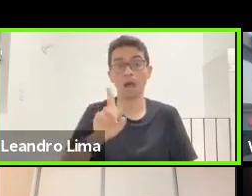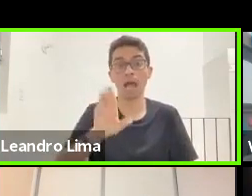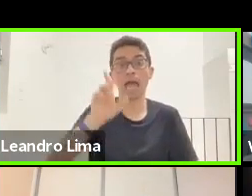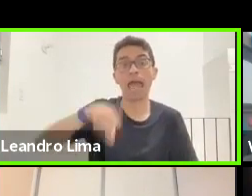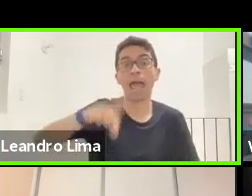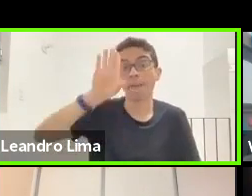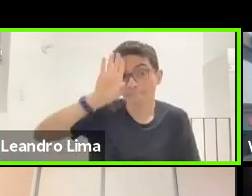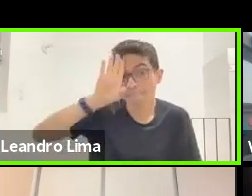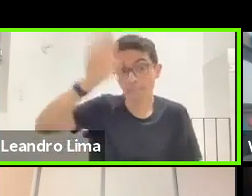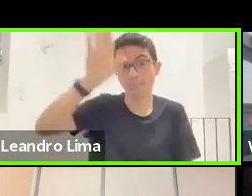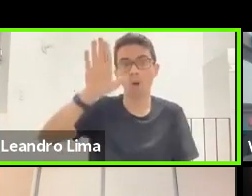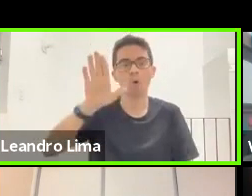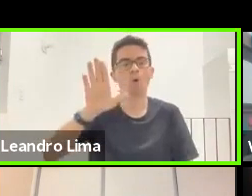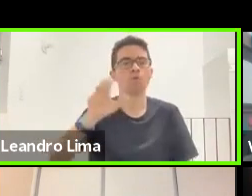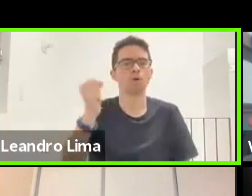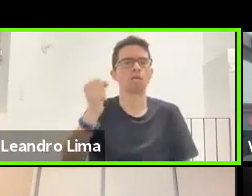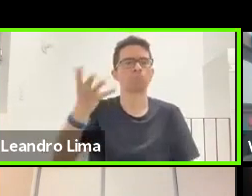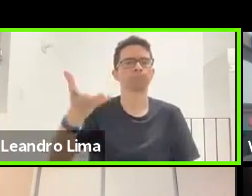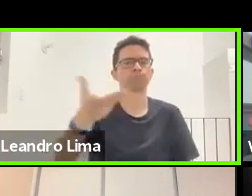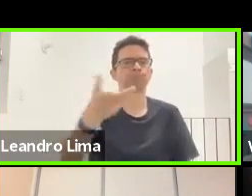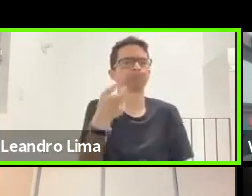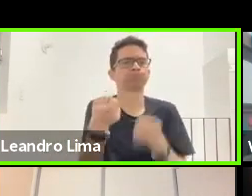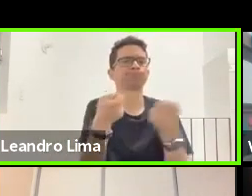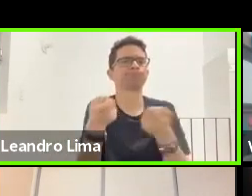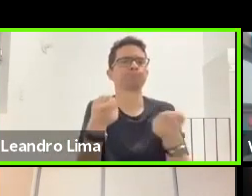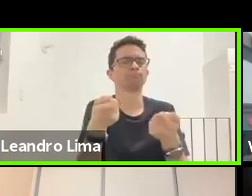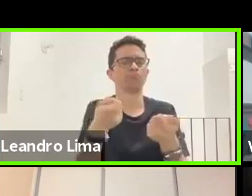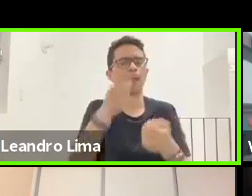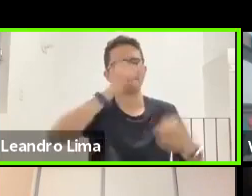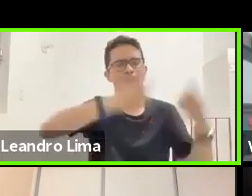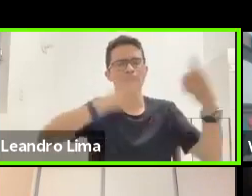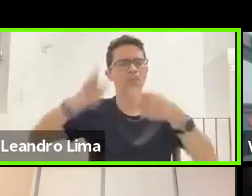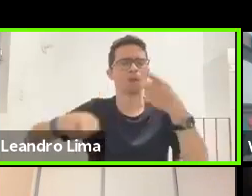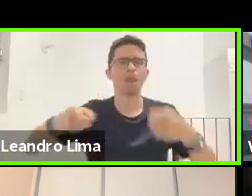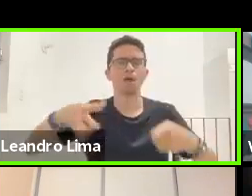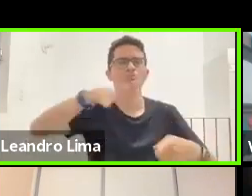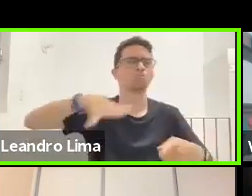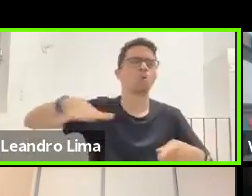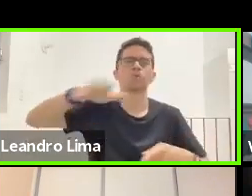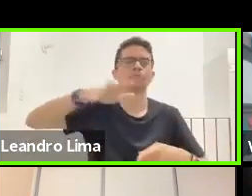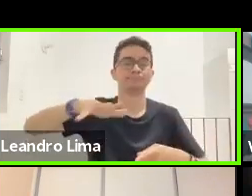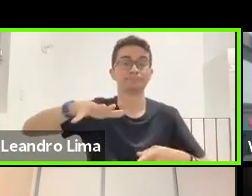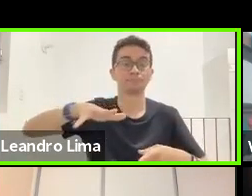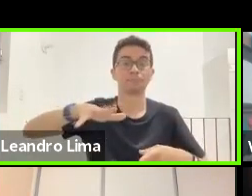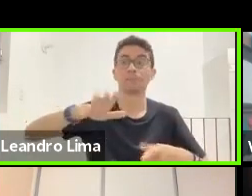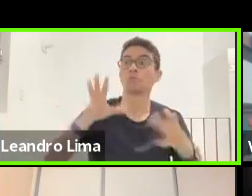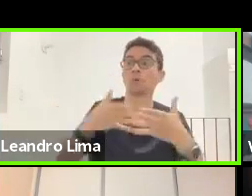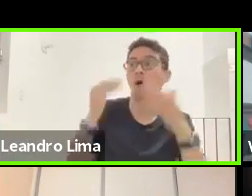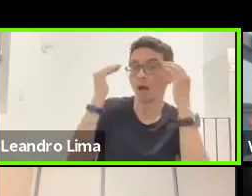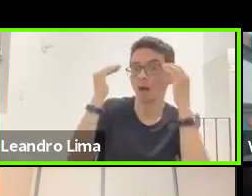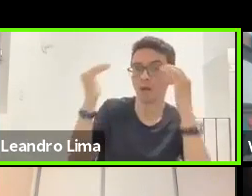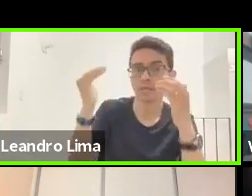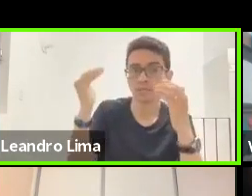dominate who control the power. er of what we teach how er of what we teach how we leave the of what we teach how we leave the values we have. ve in what is too to